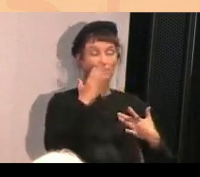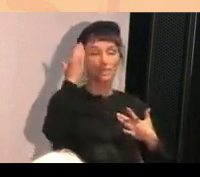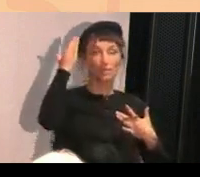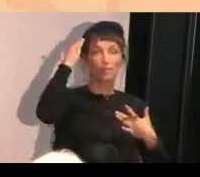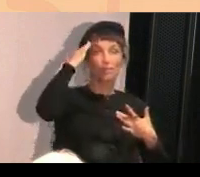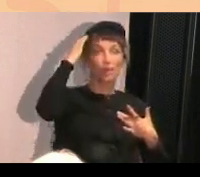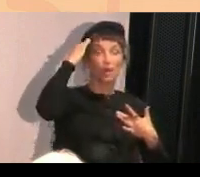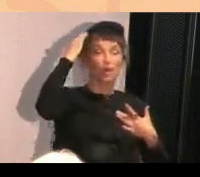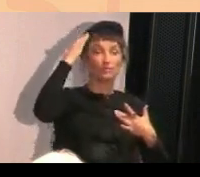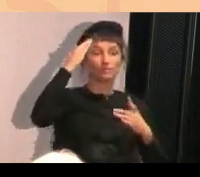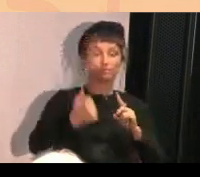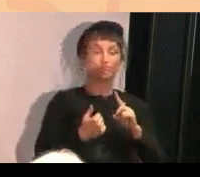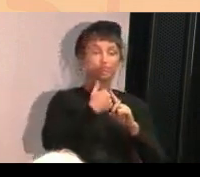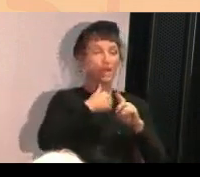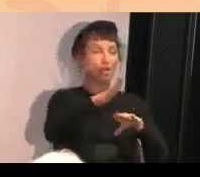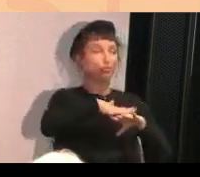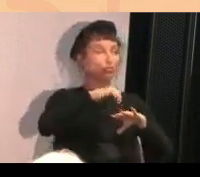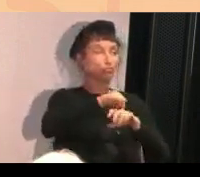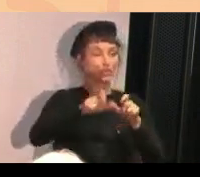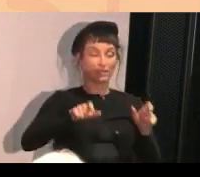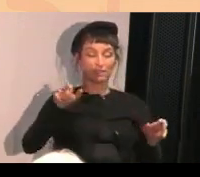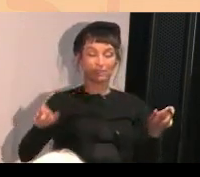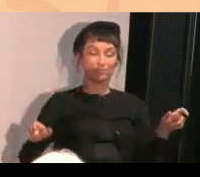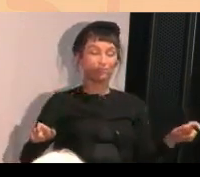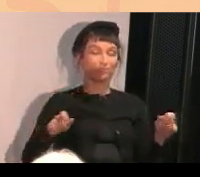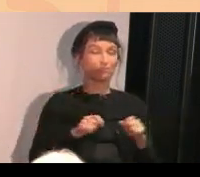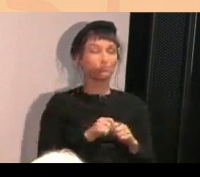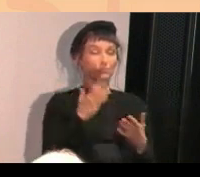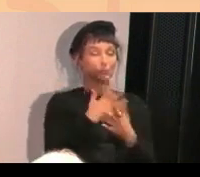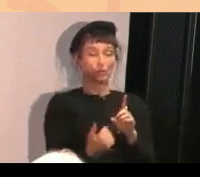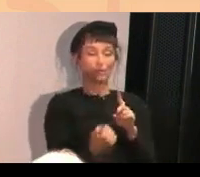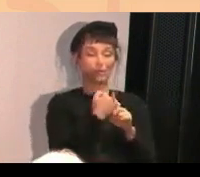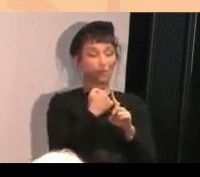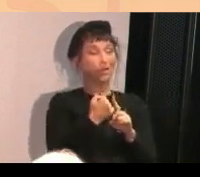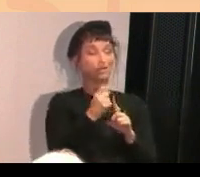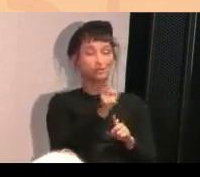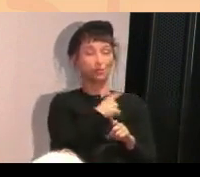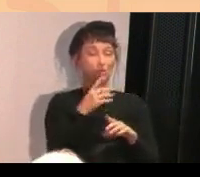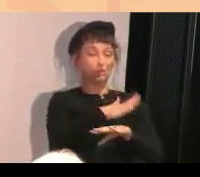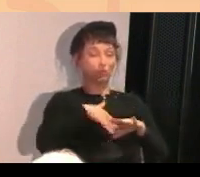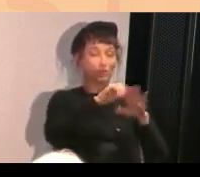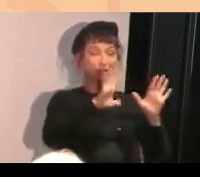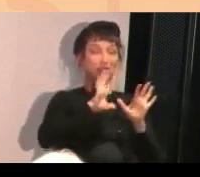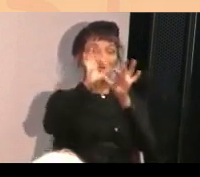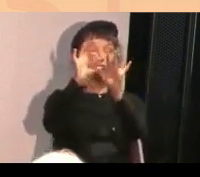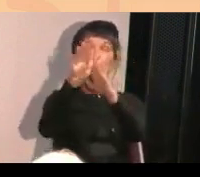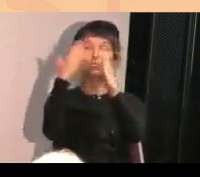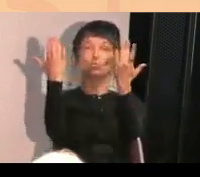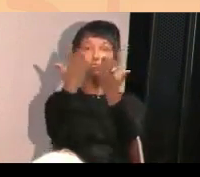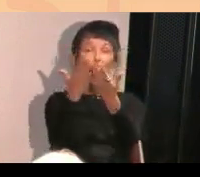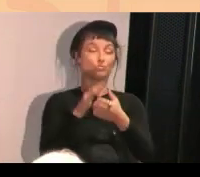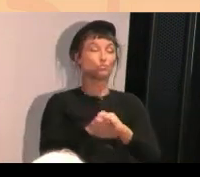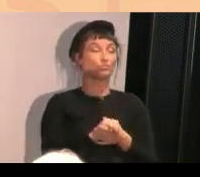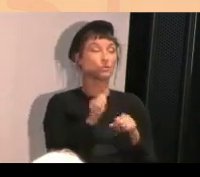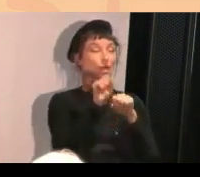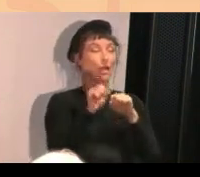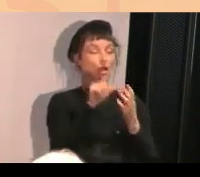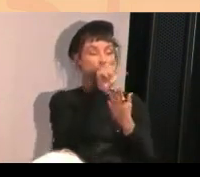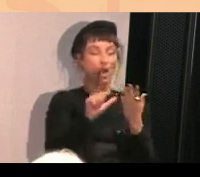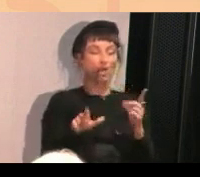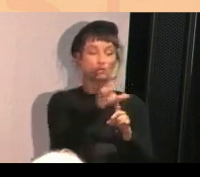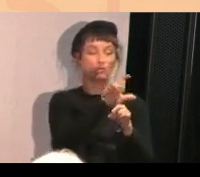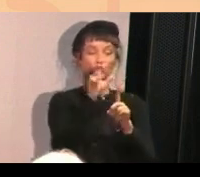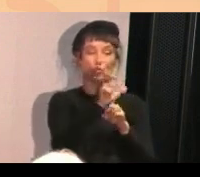of Australians and affect how we as a nation engage globally our arts and culture must be